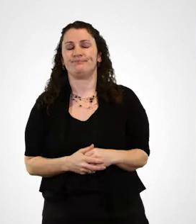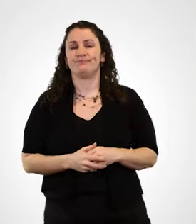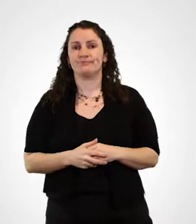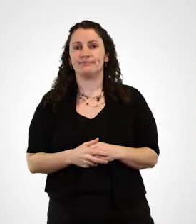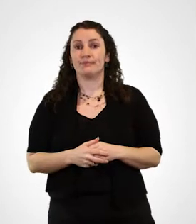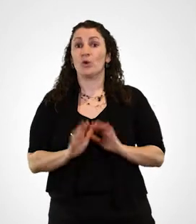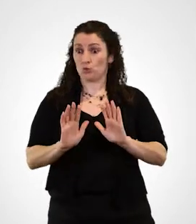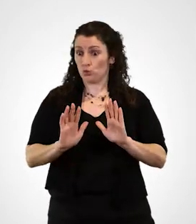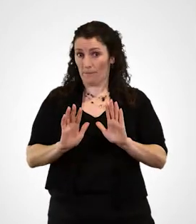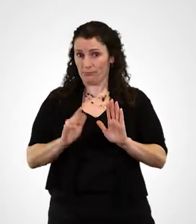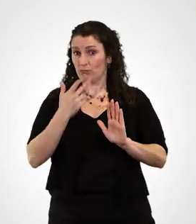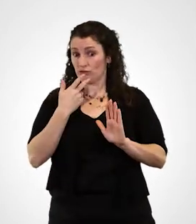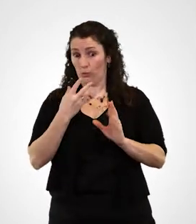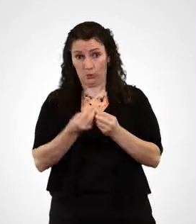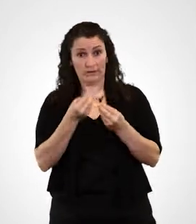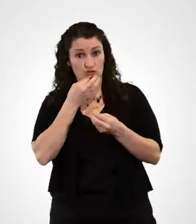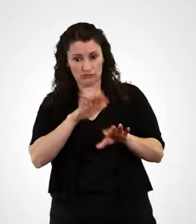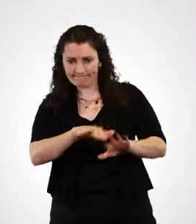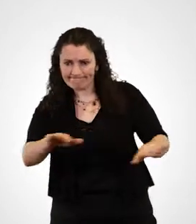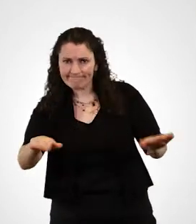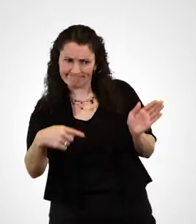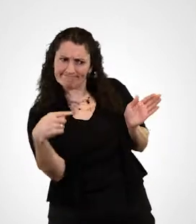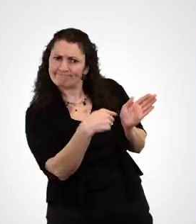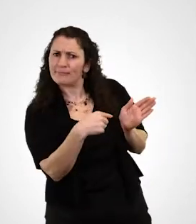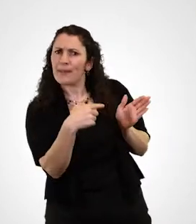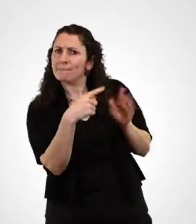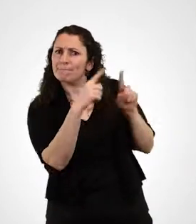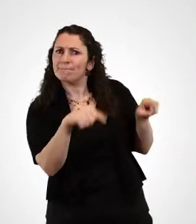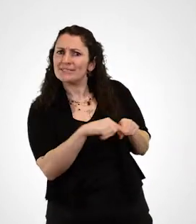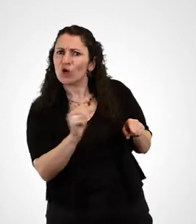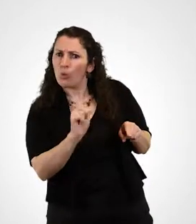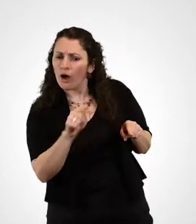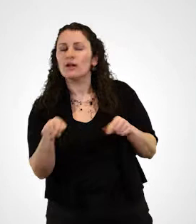So what we do is we say "Okay, do you see this picture, what picture is this", and the children say "Pete".